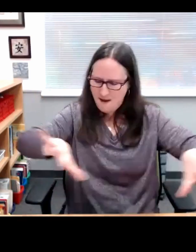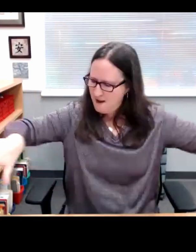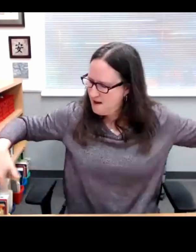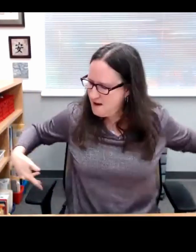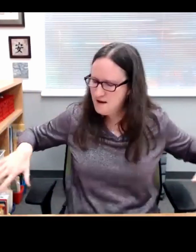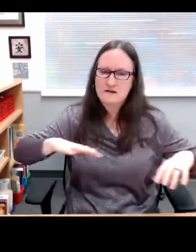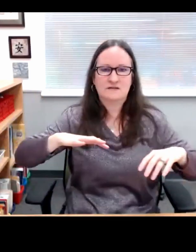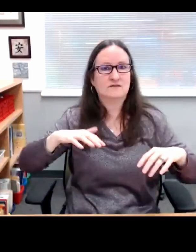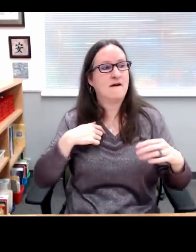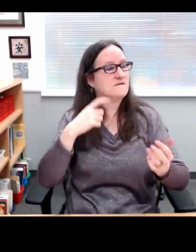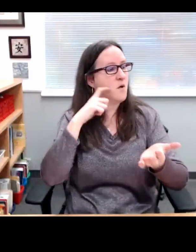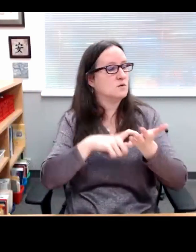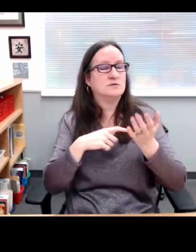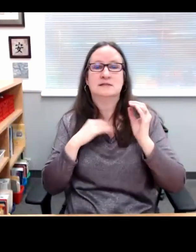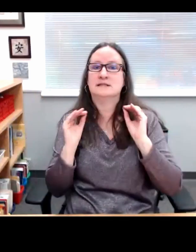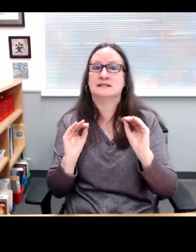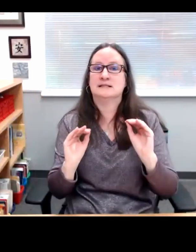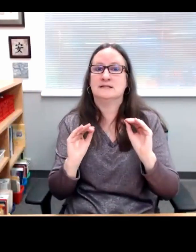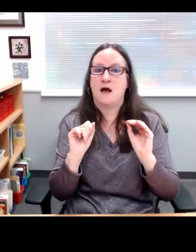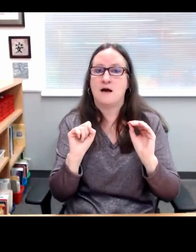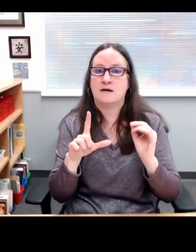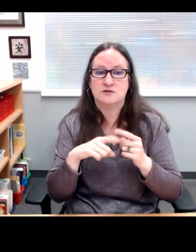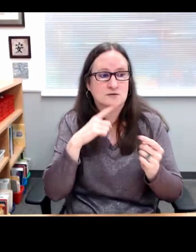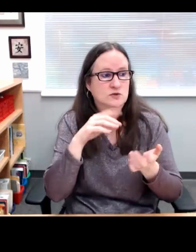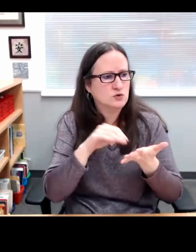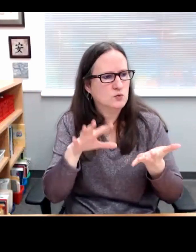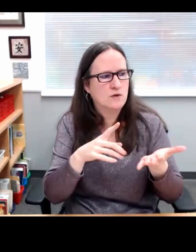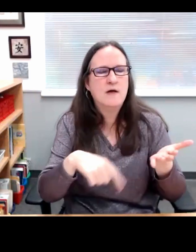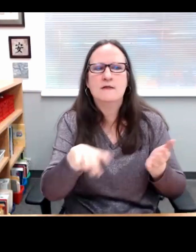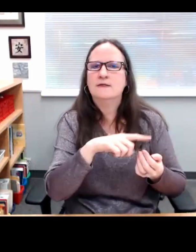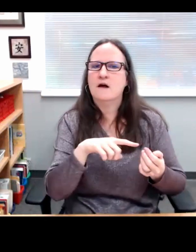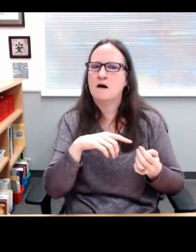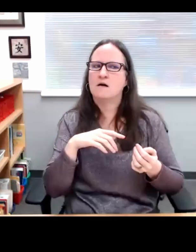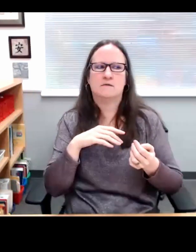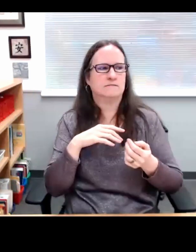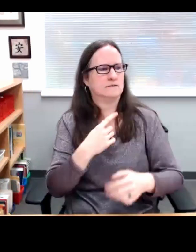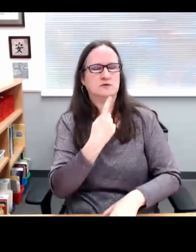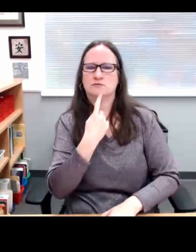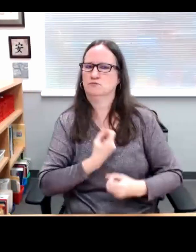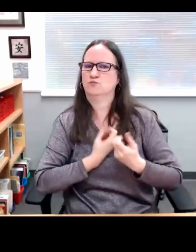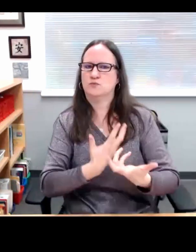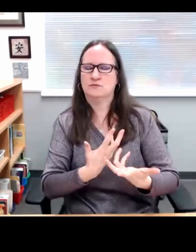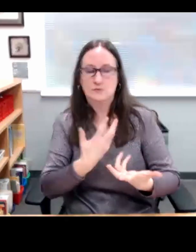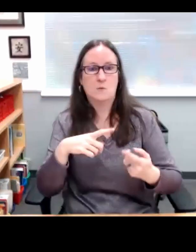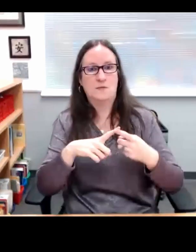just using the space around us. In teaching the children